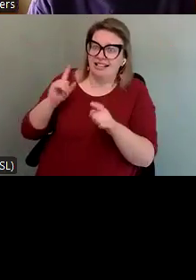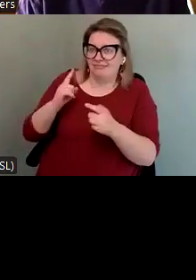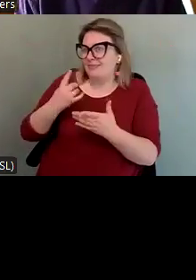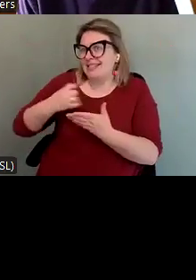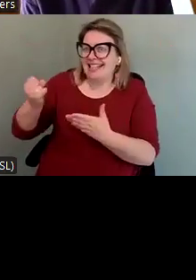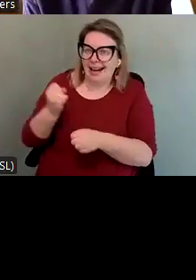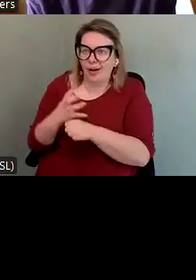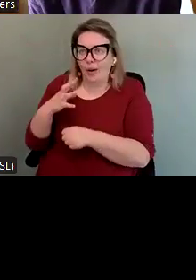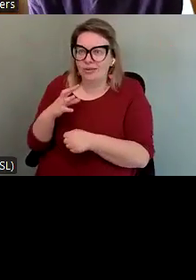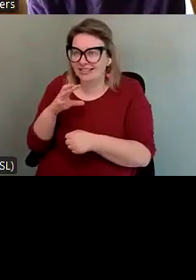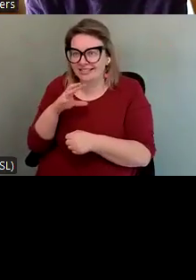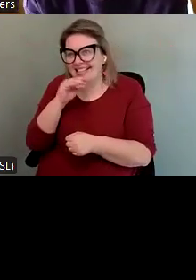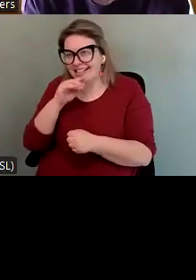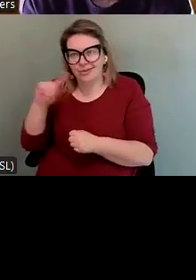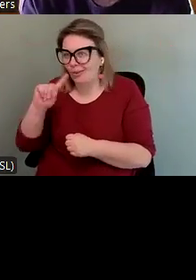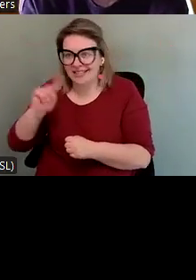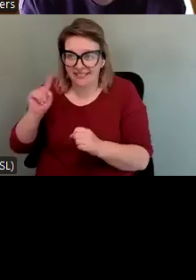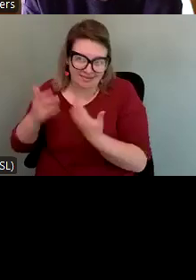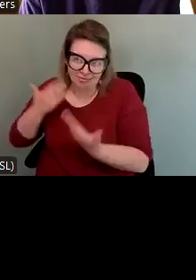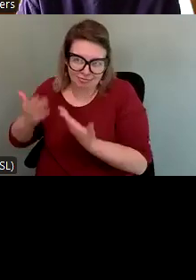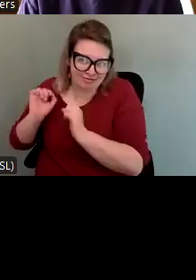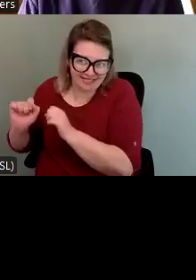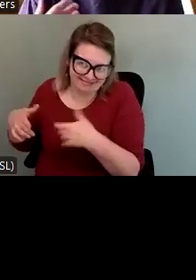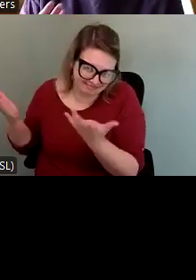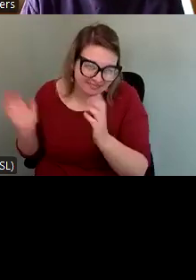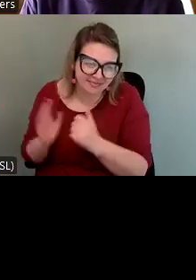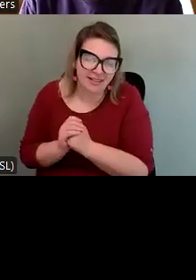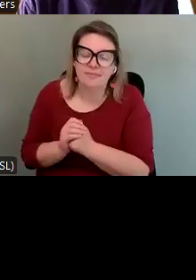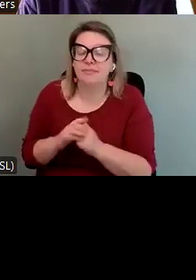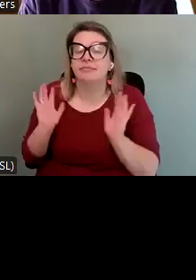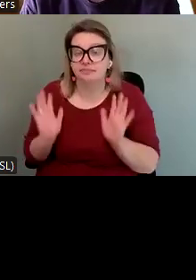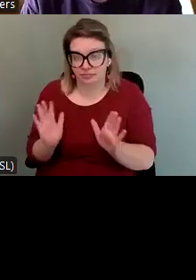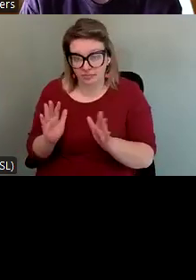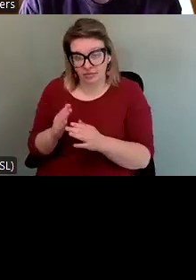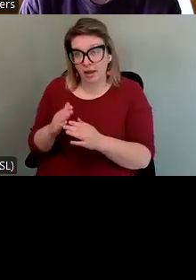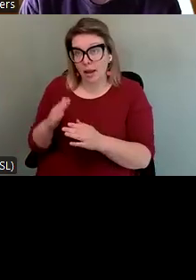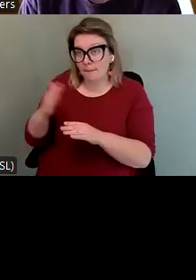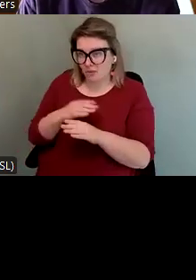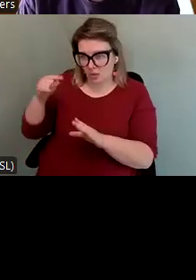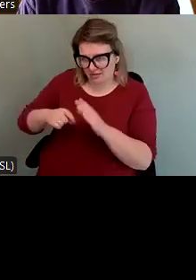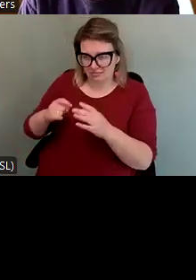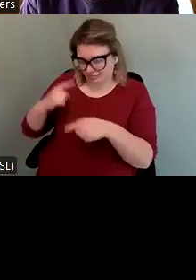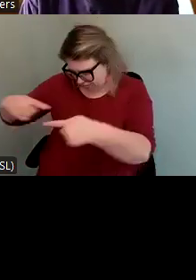what I recommend you do is just have a look at what platforms do you currently use.